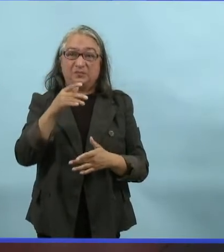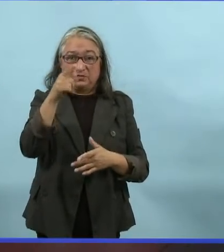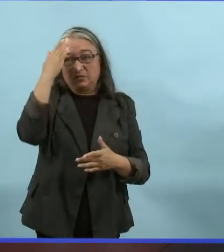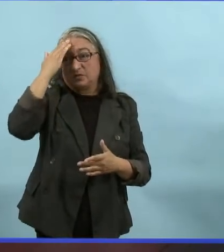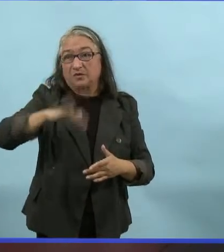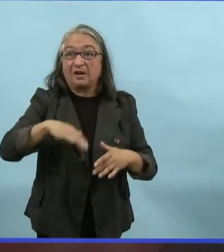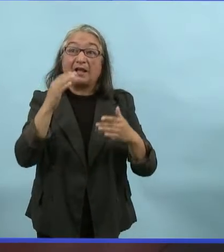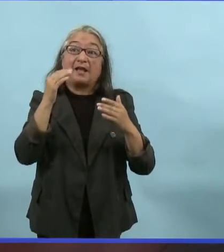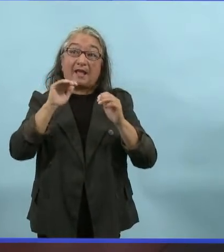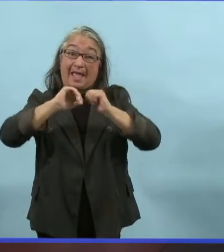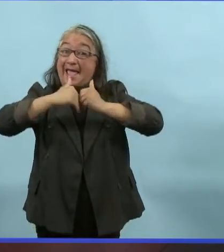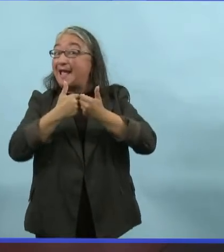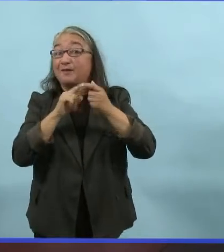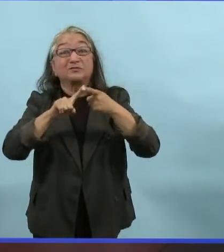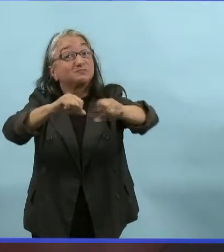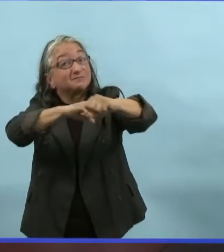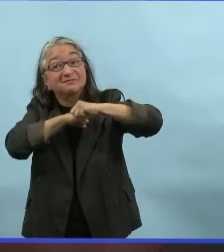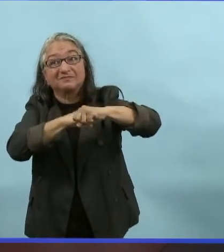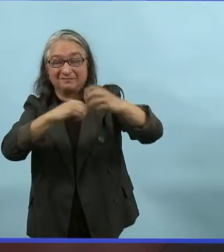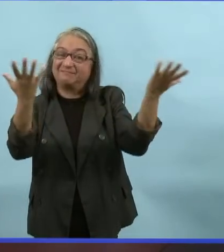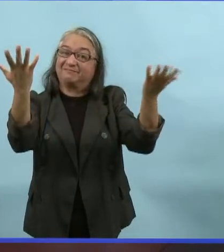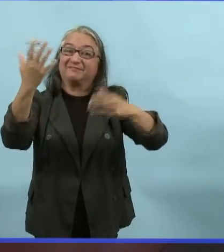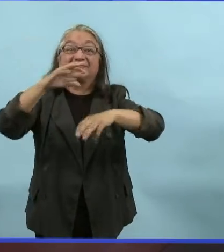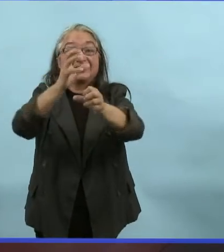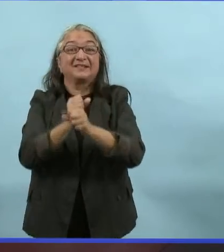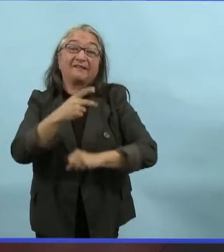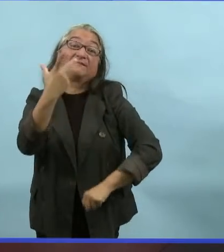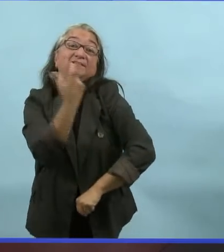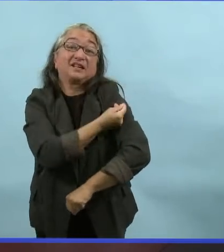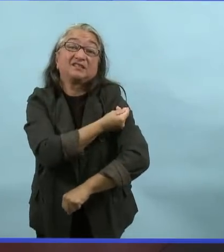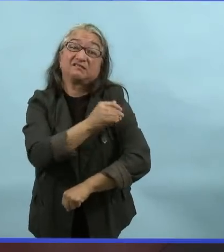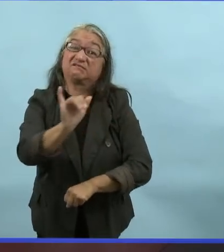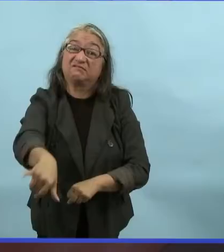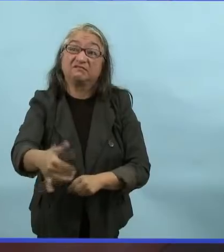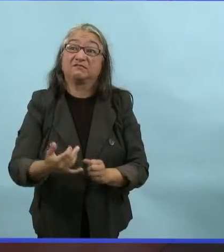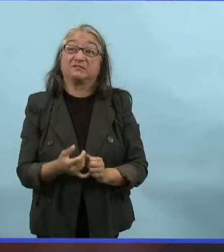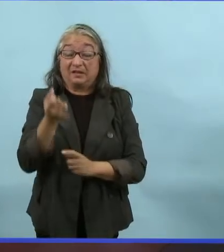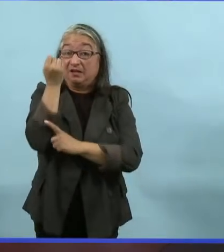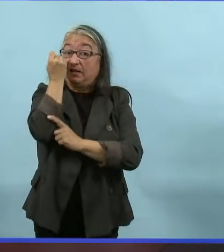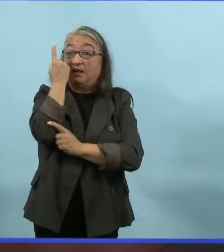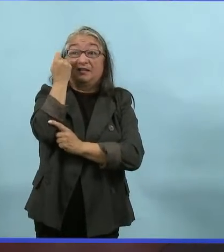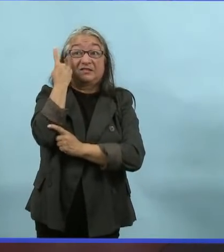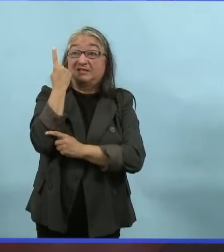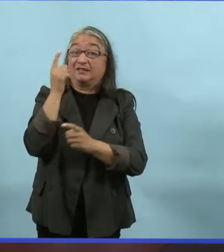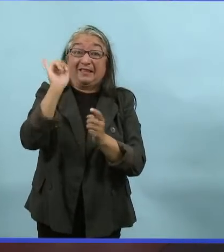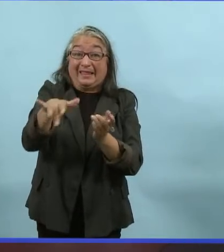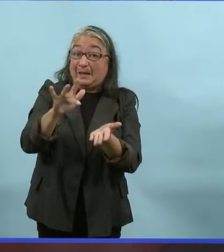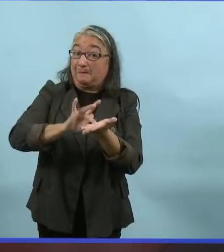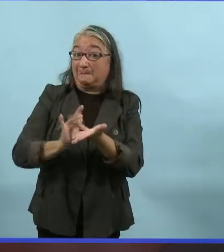100 effective and so vaccines are 100 effective but these ones in two doses are in the 90s which